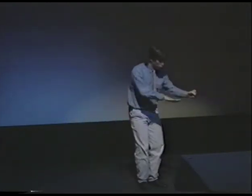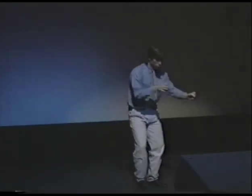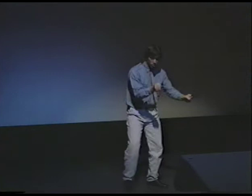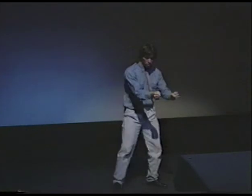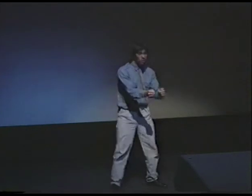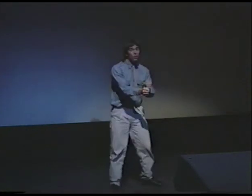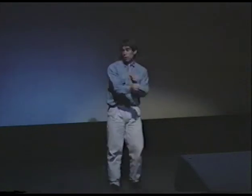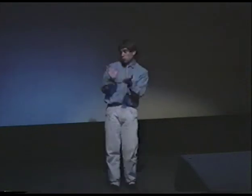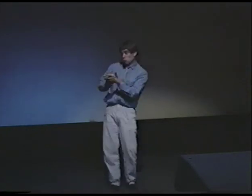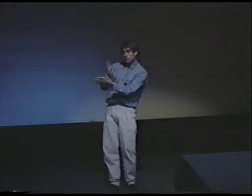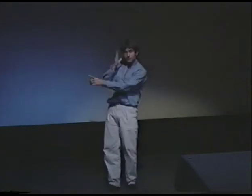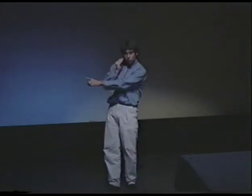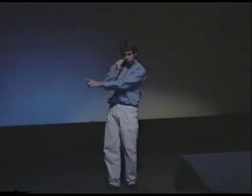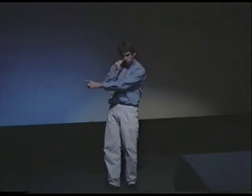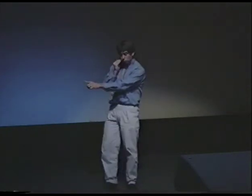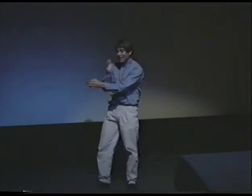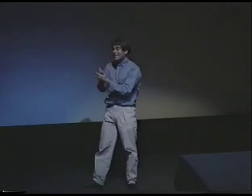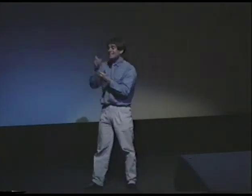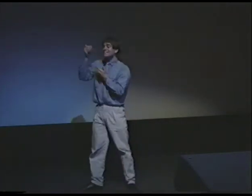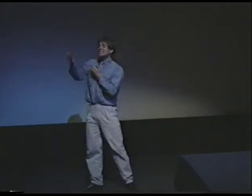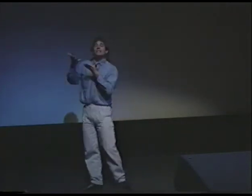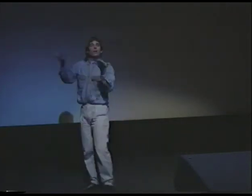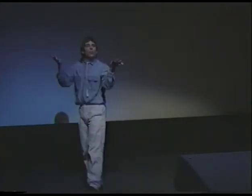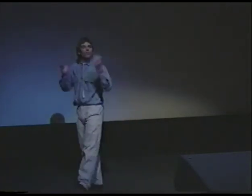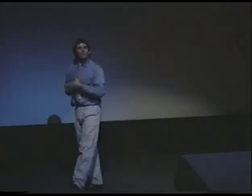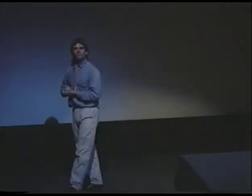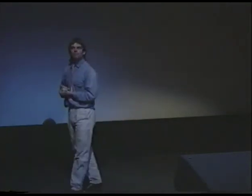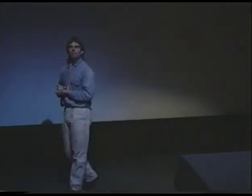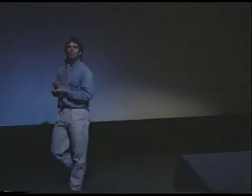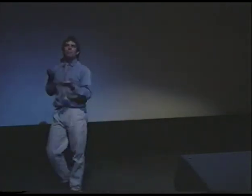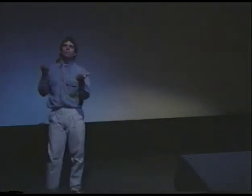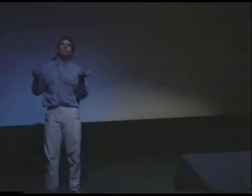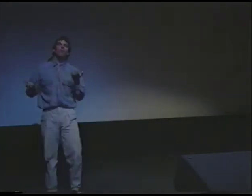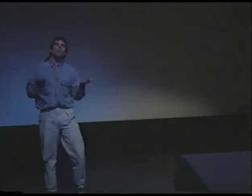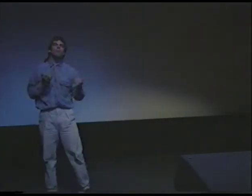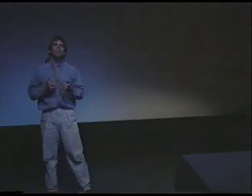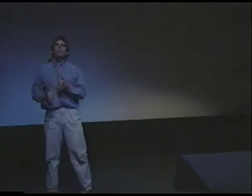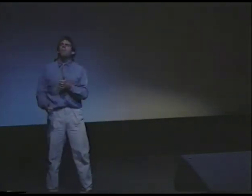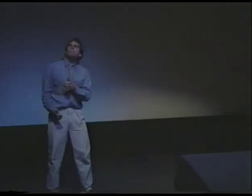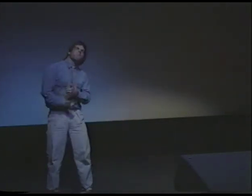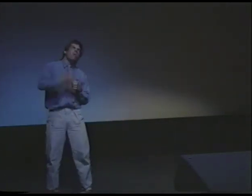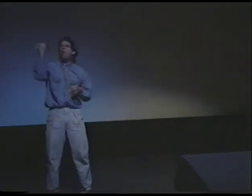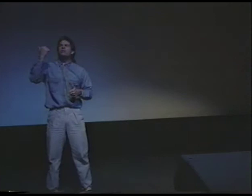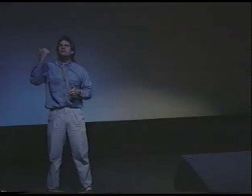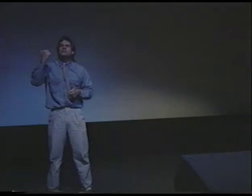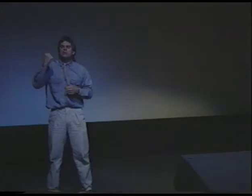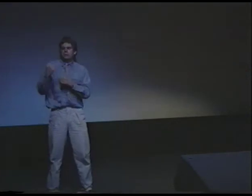OK, so now, well, set that school experience aside